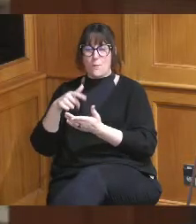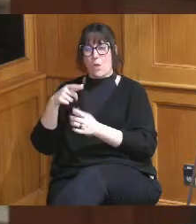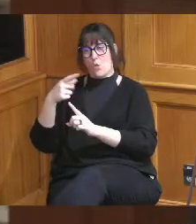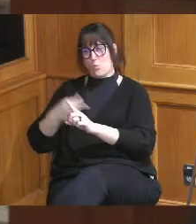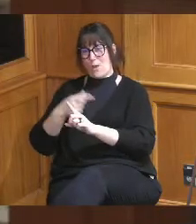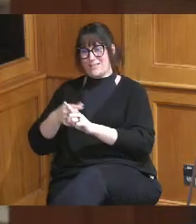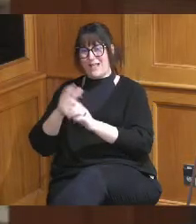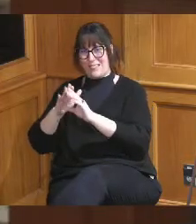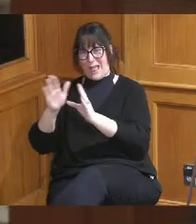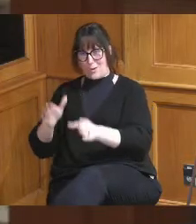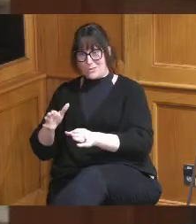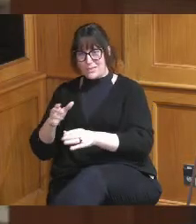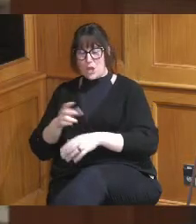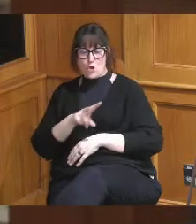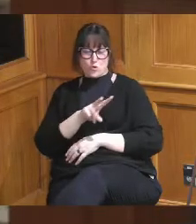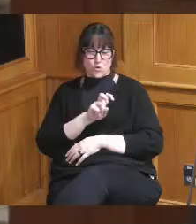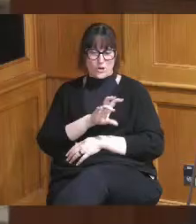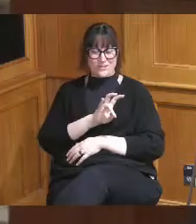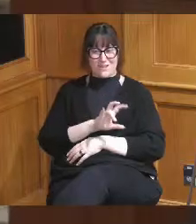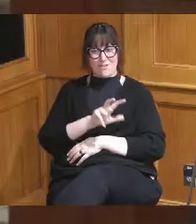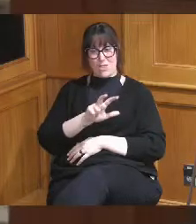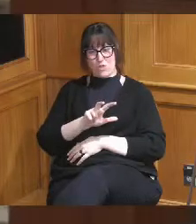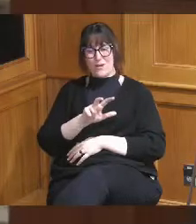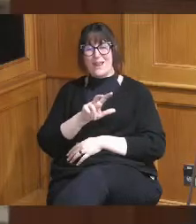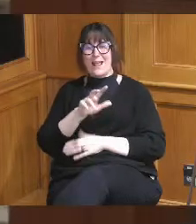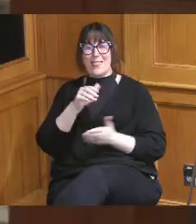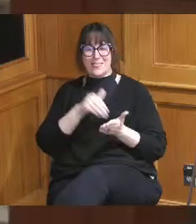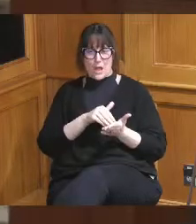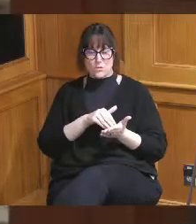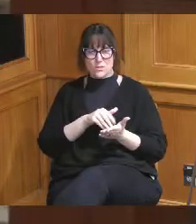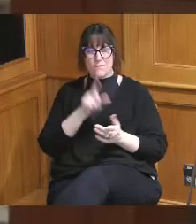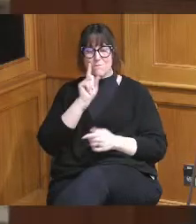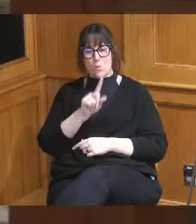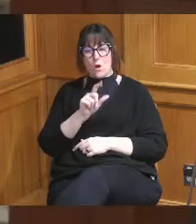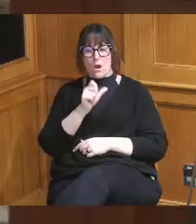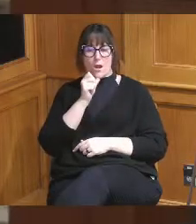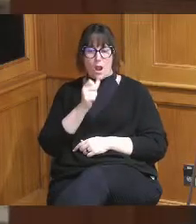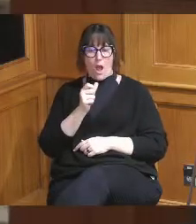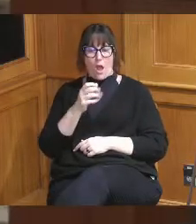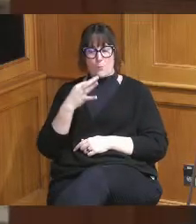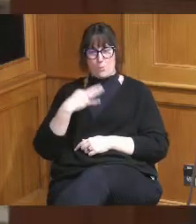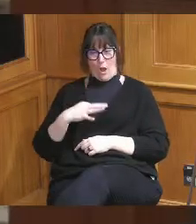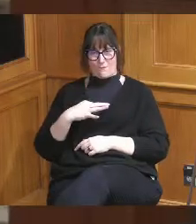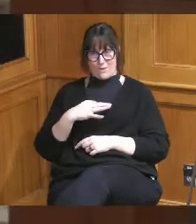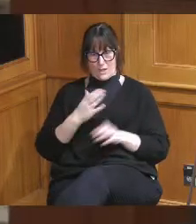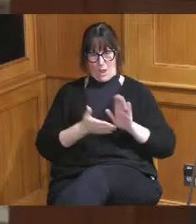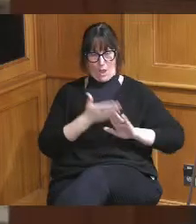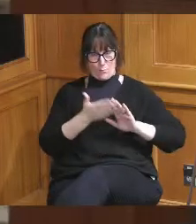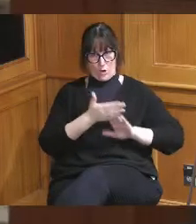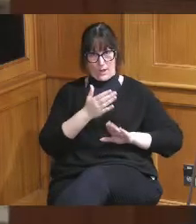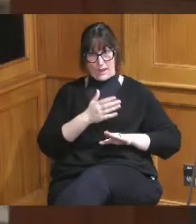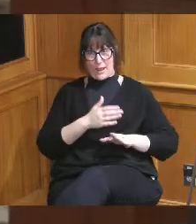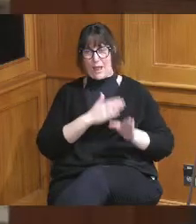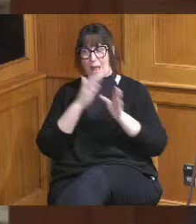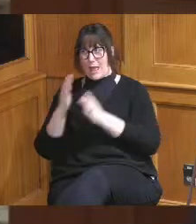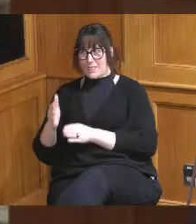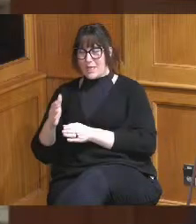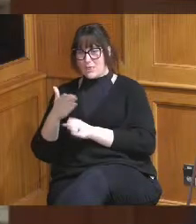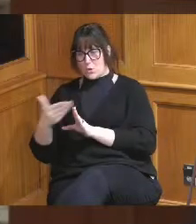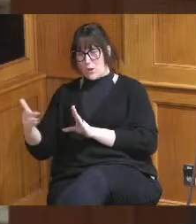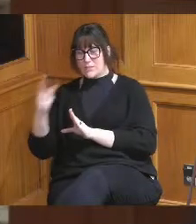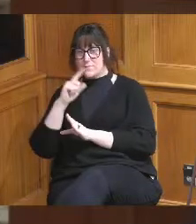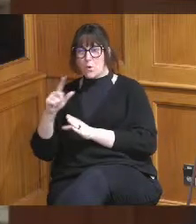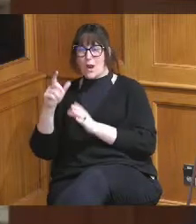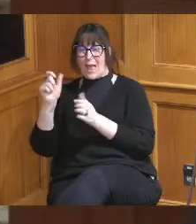we have 273,000 toward nonprofit operating and the remaining toward Administration and planning